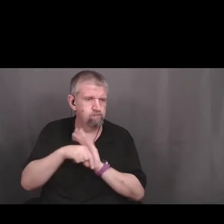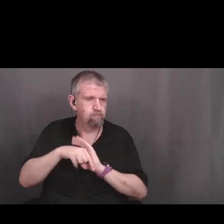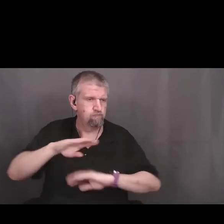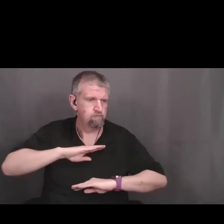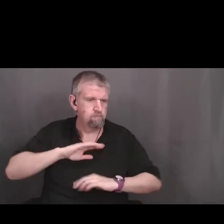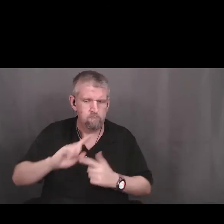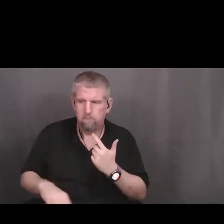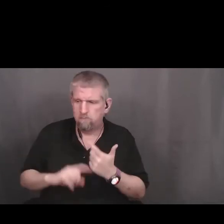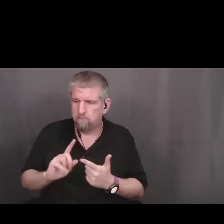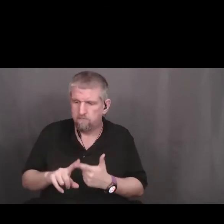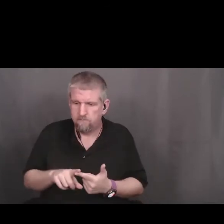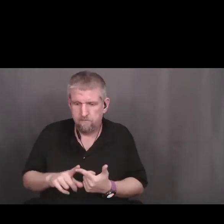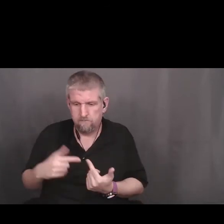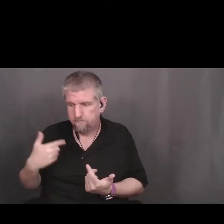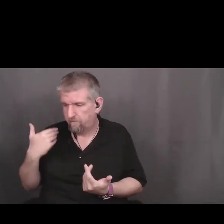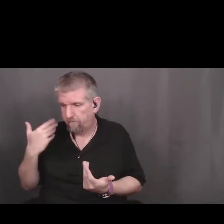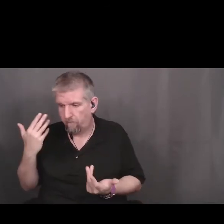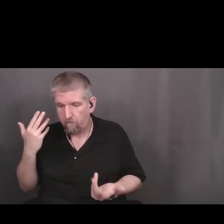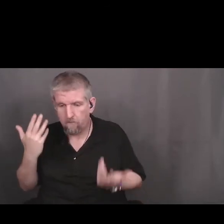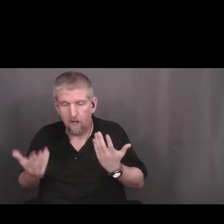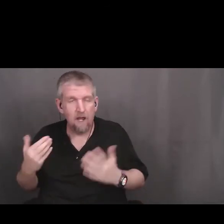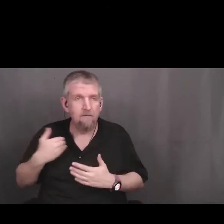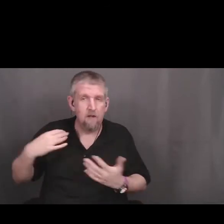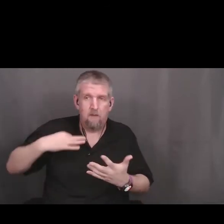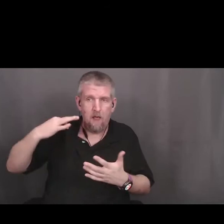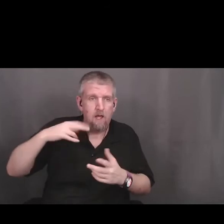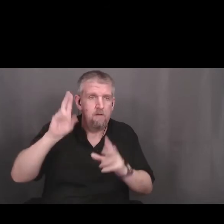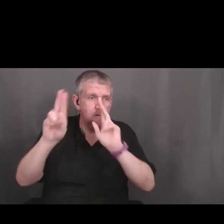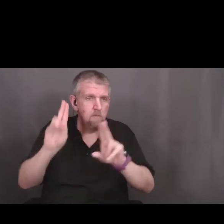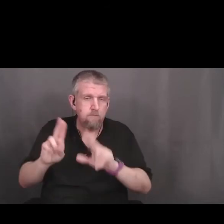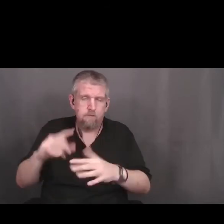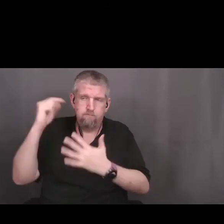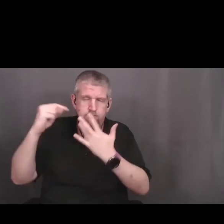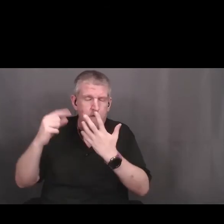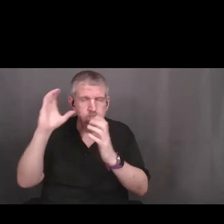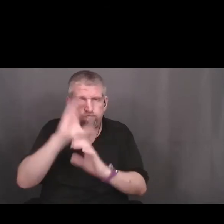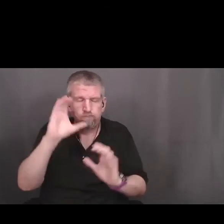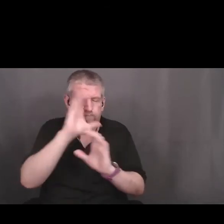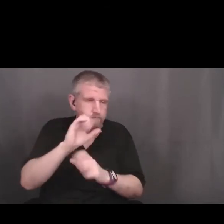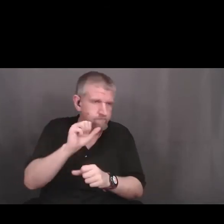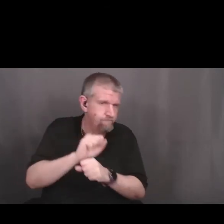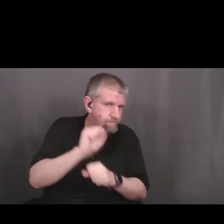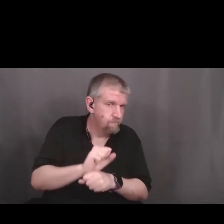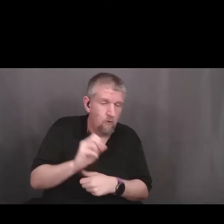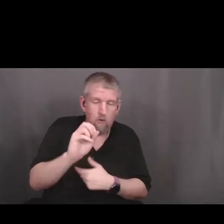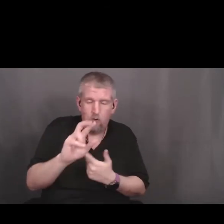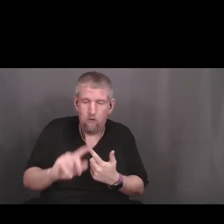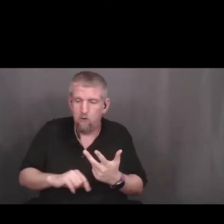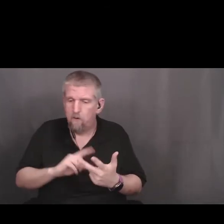It could be, I'm already putting applications, I'm trying to look for work there or I'm just wanting to find out what will happen